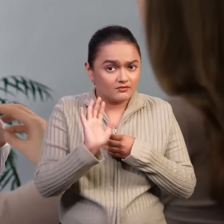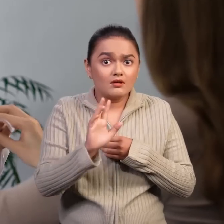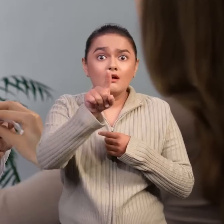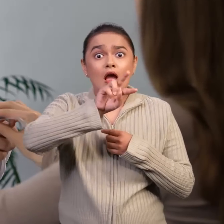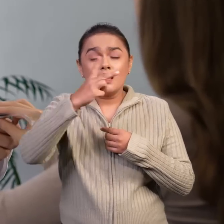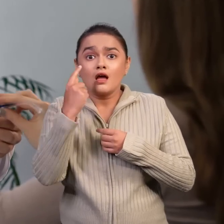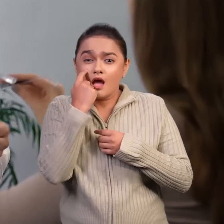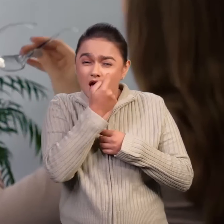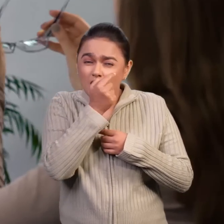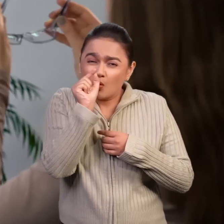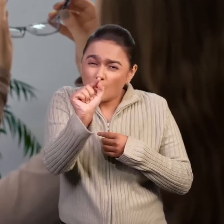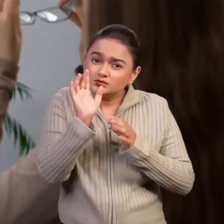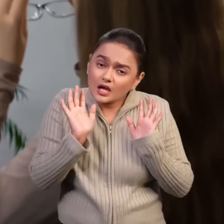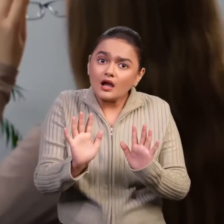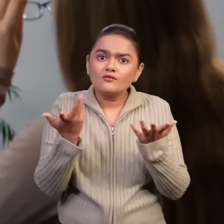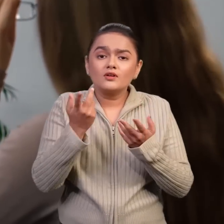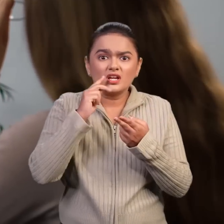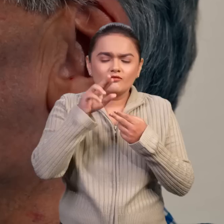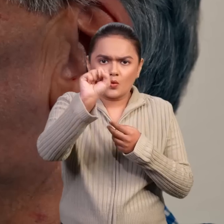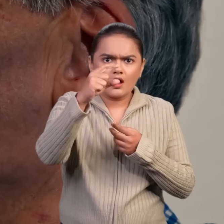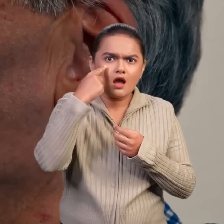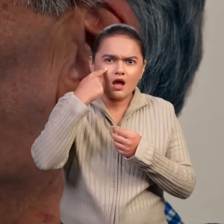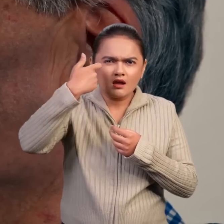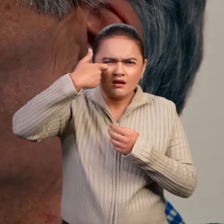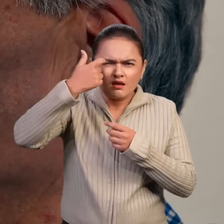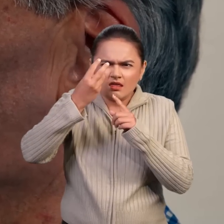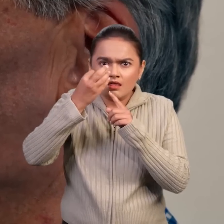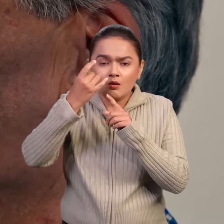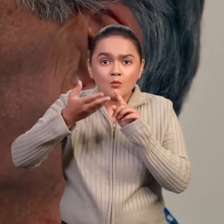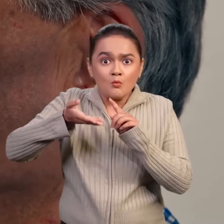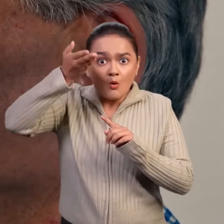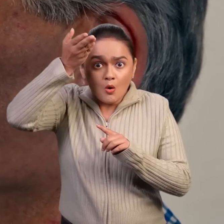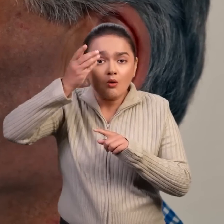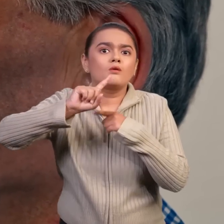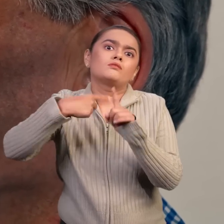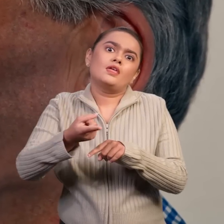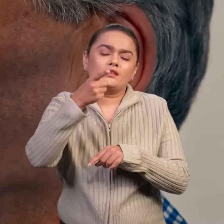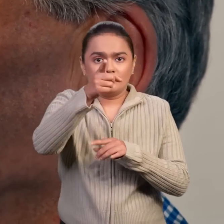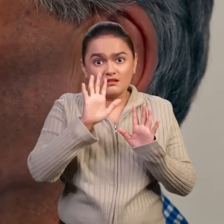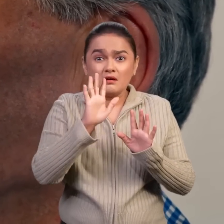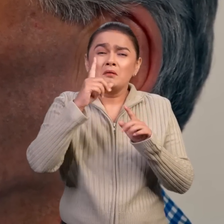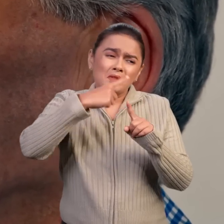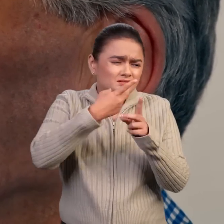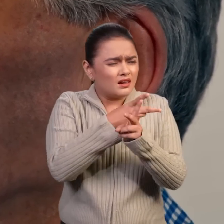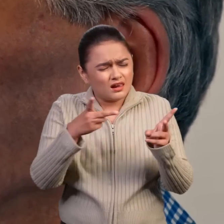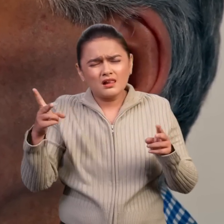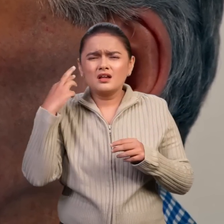There are other eye causes of a headache, such as if your eye pressures are on the higher side. And then of course, there are many reasons